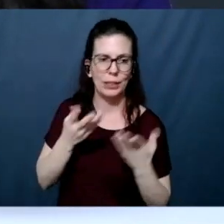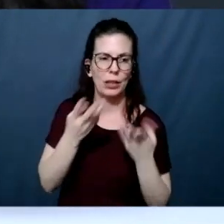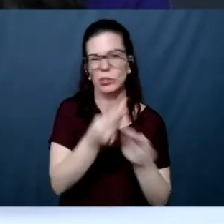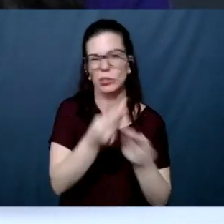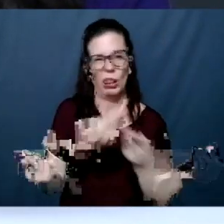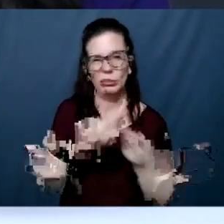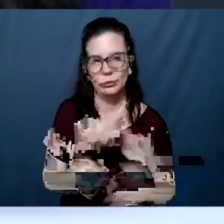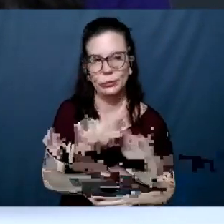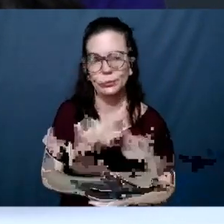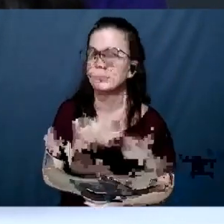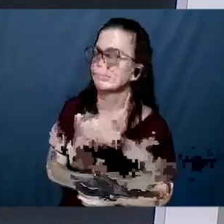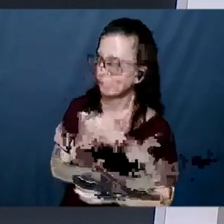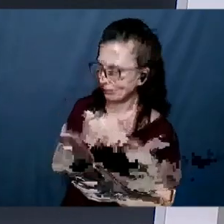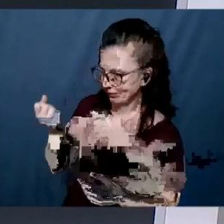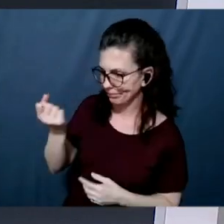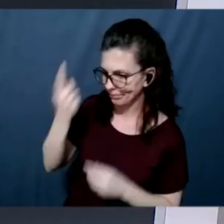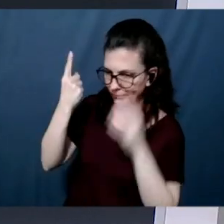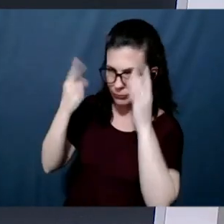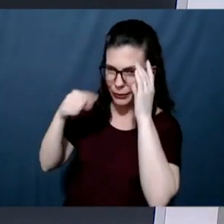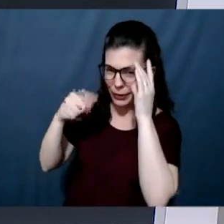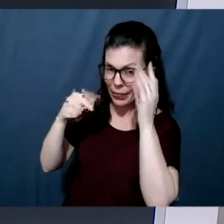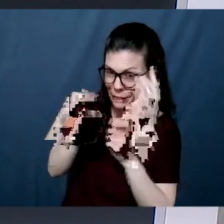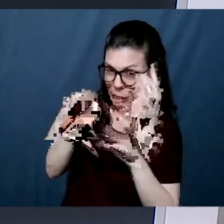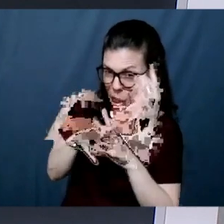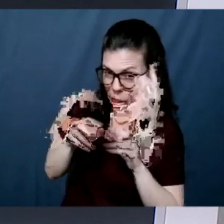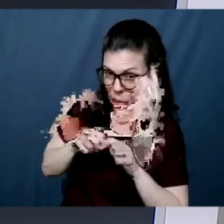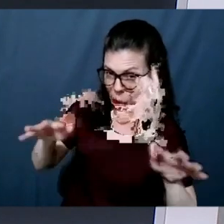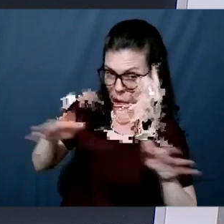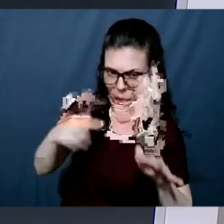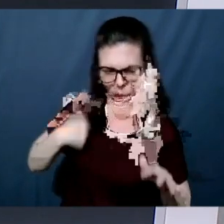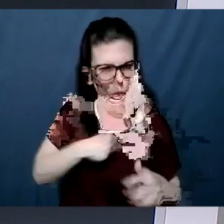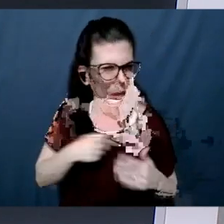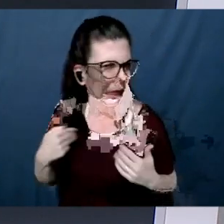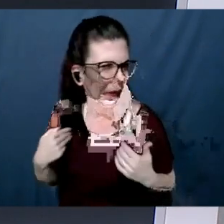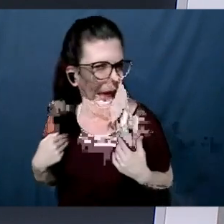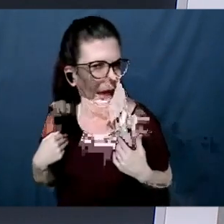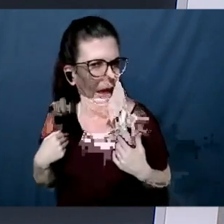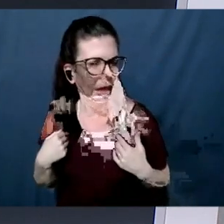So when this launch, did we have a set of already created